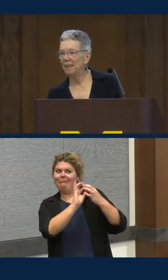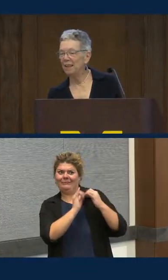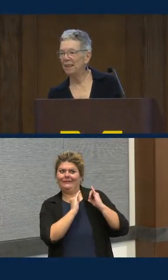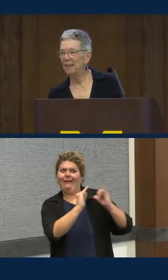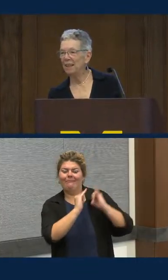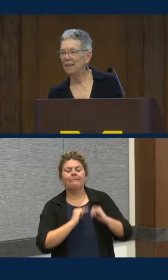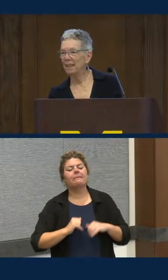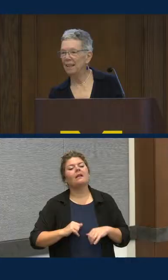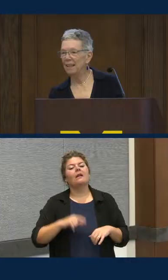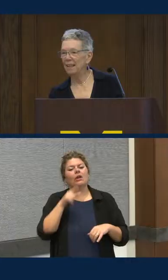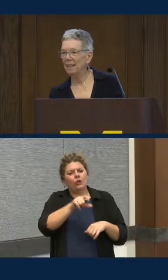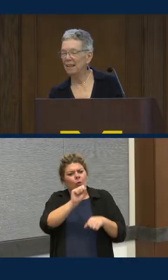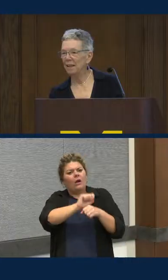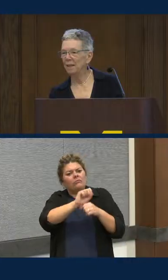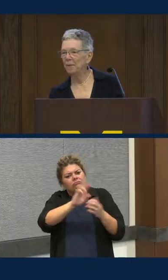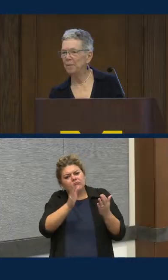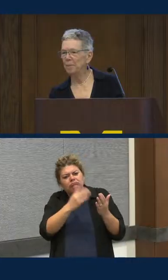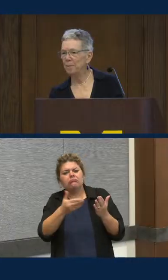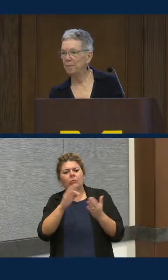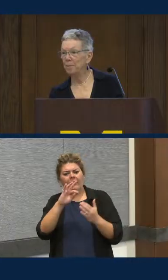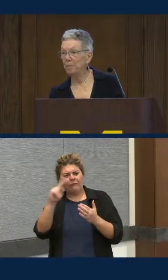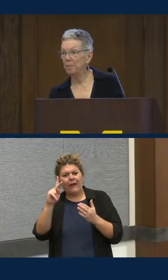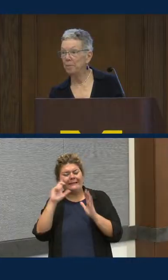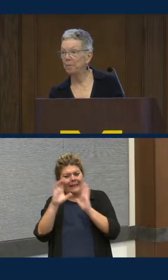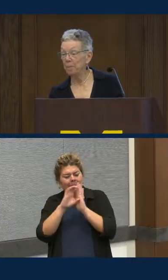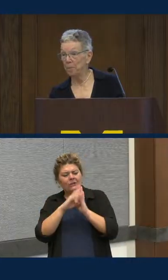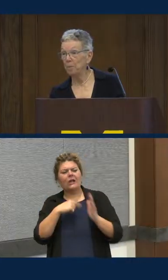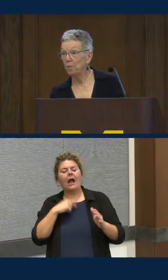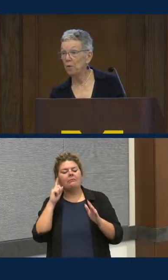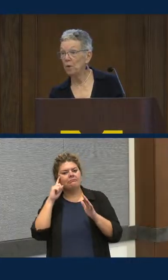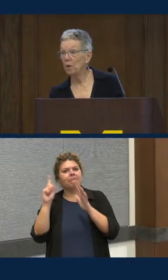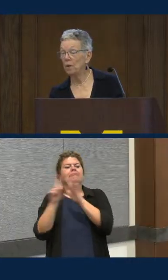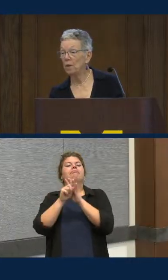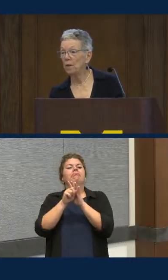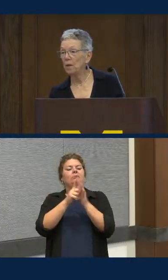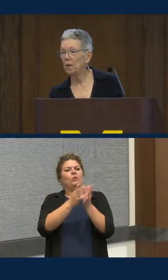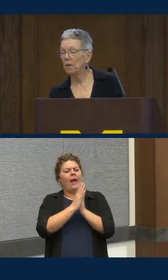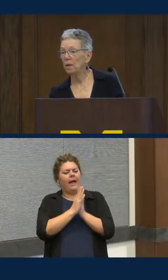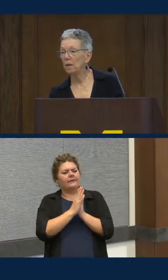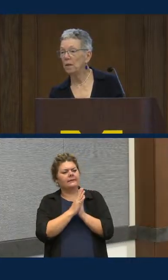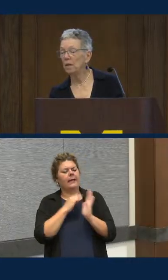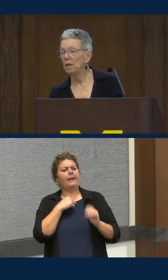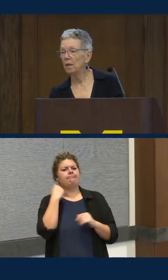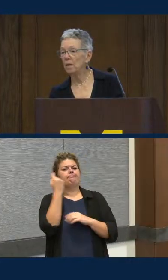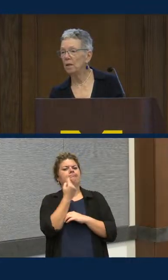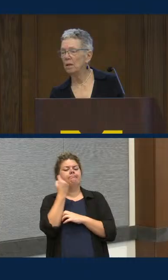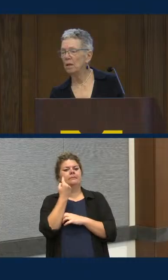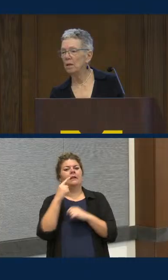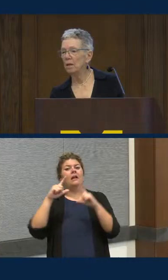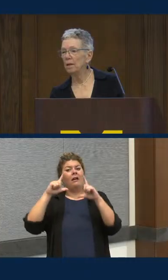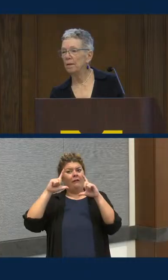images it occurred to me to ask